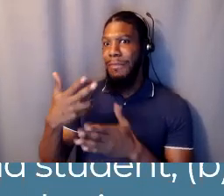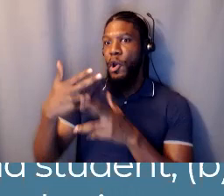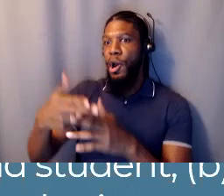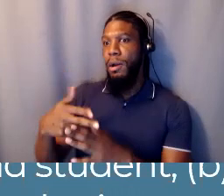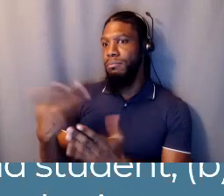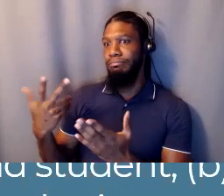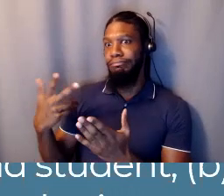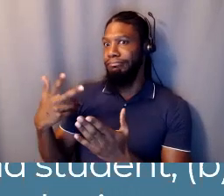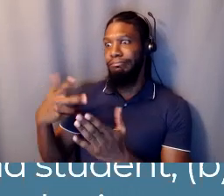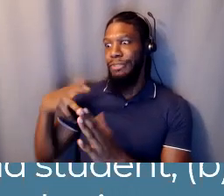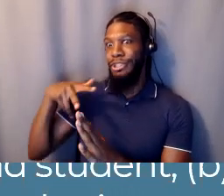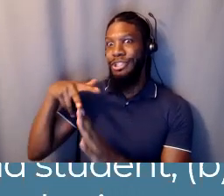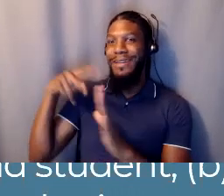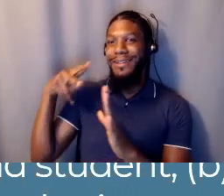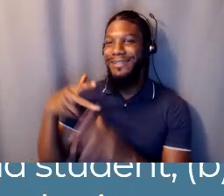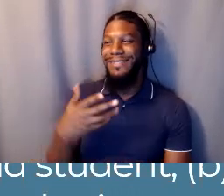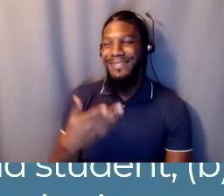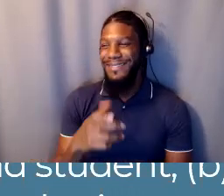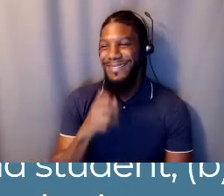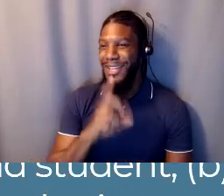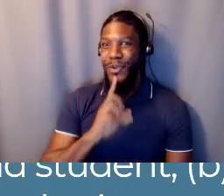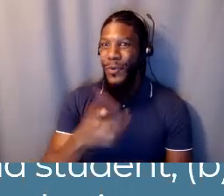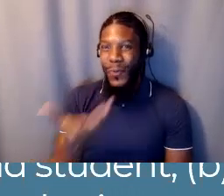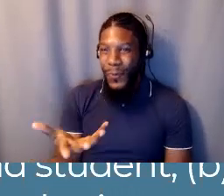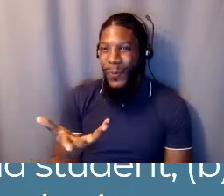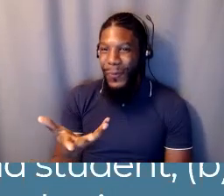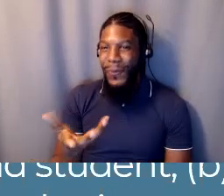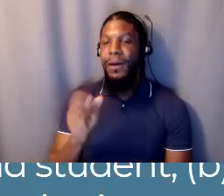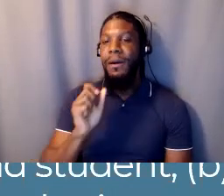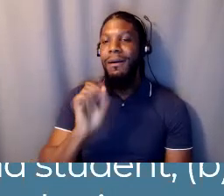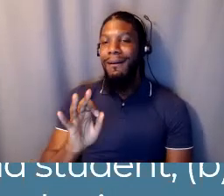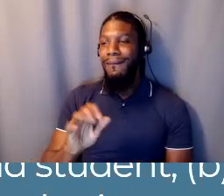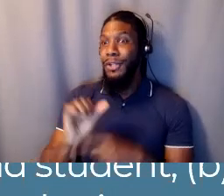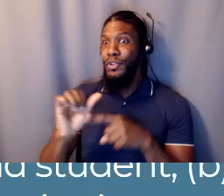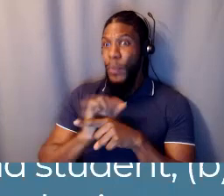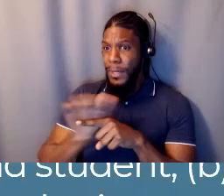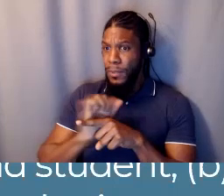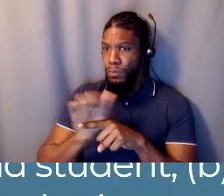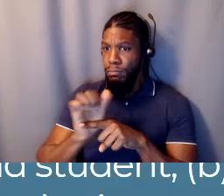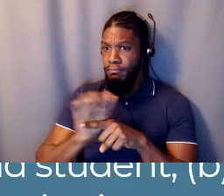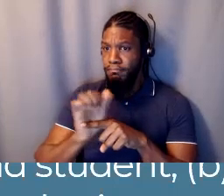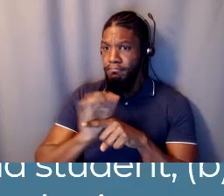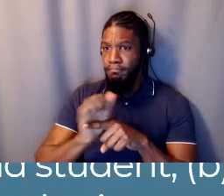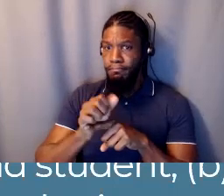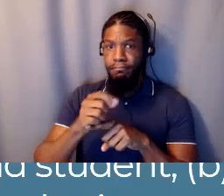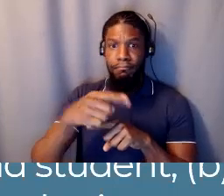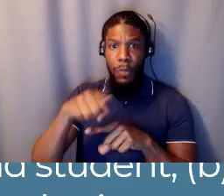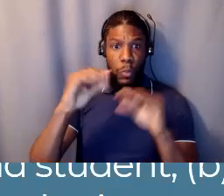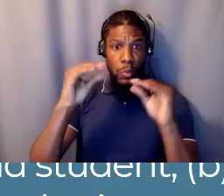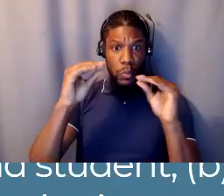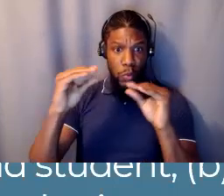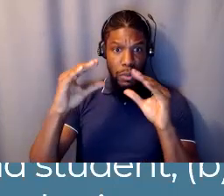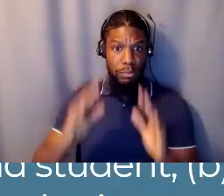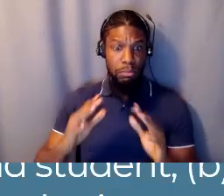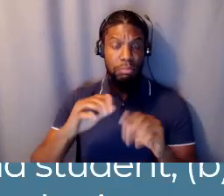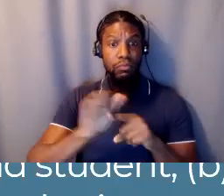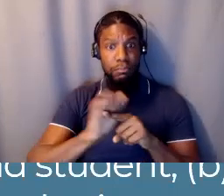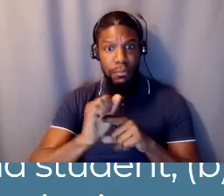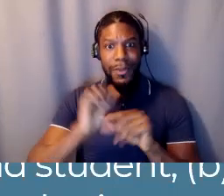If trained and done well, tutors can actually provide options for writers